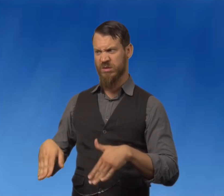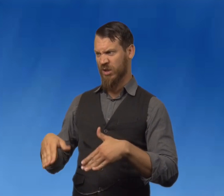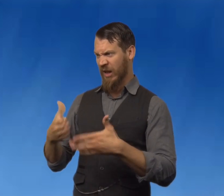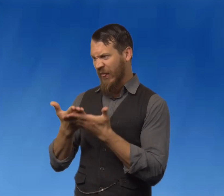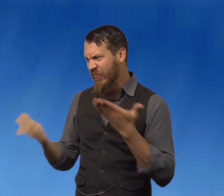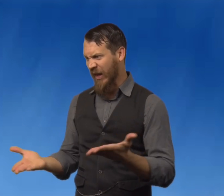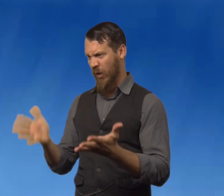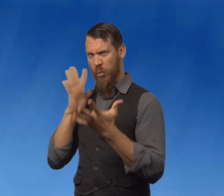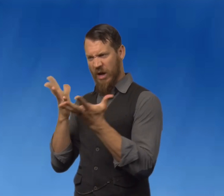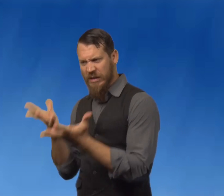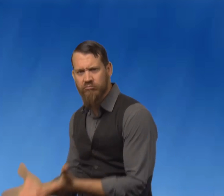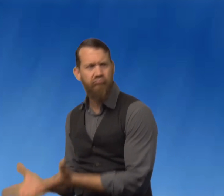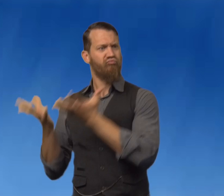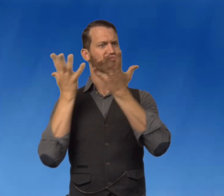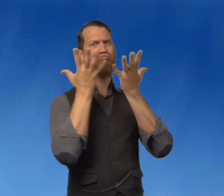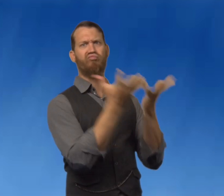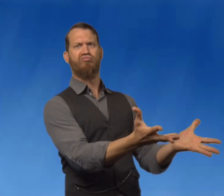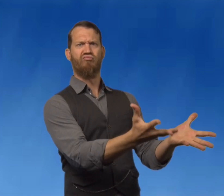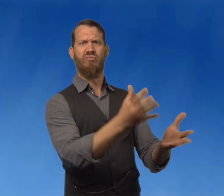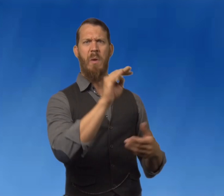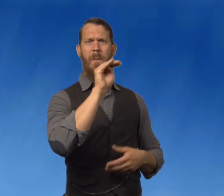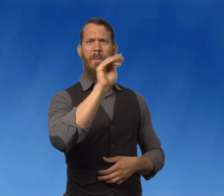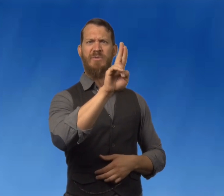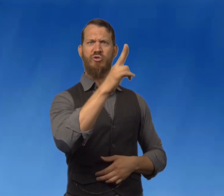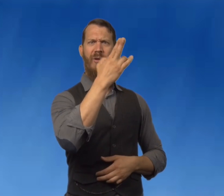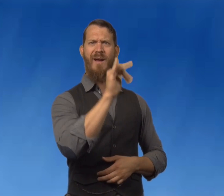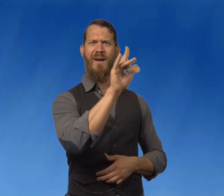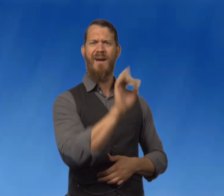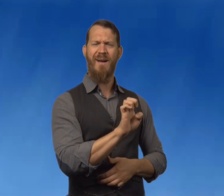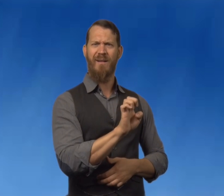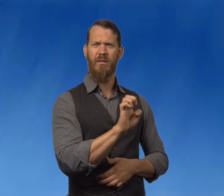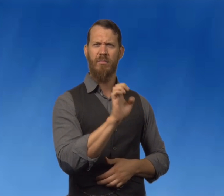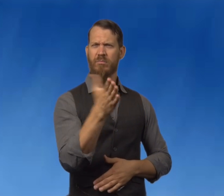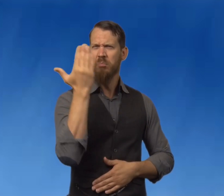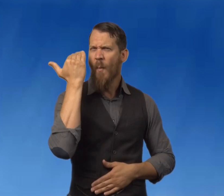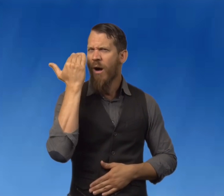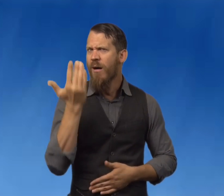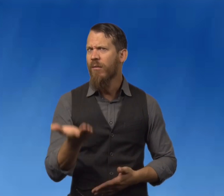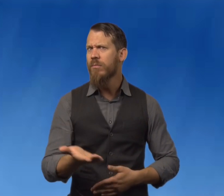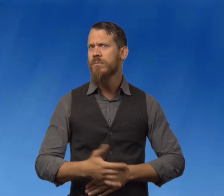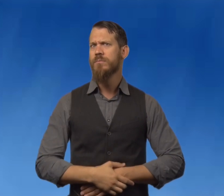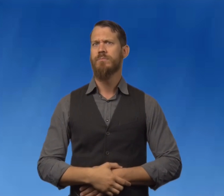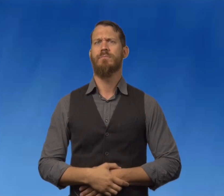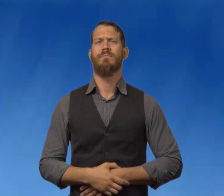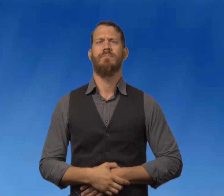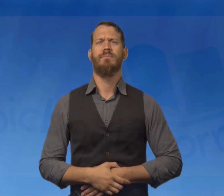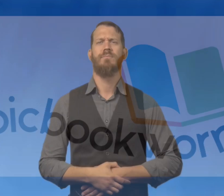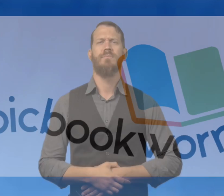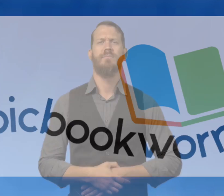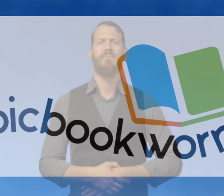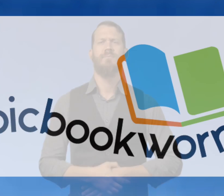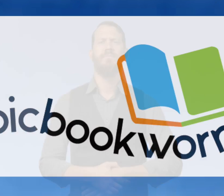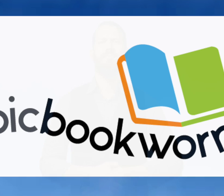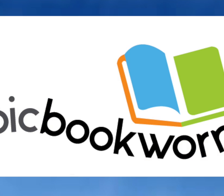his house and his assets should be given to Mr. Hyde? Why do you think that is?